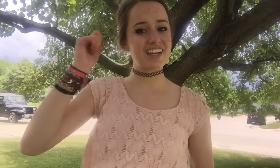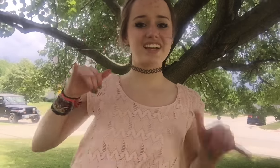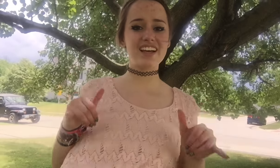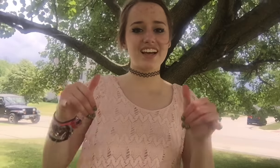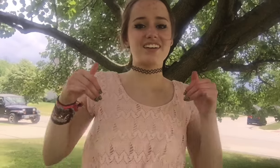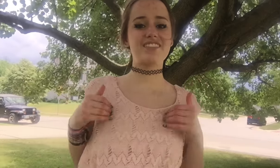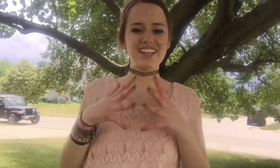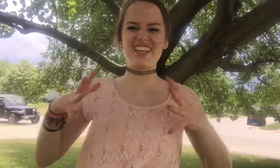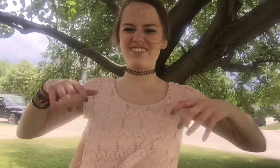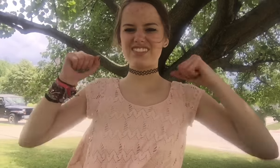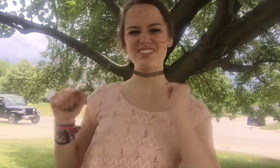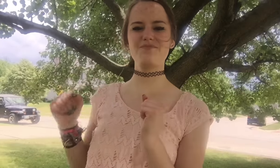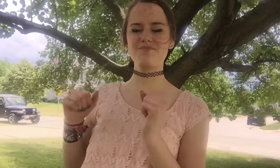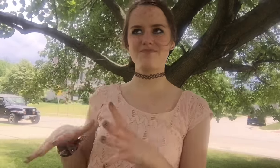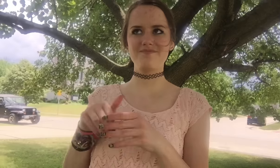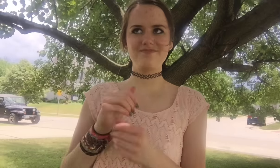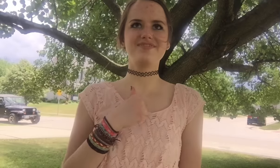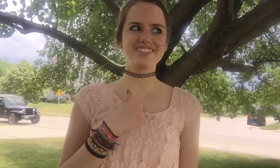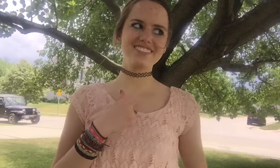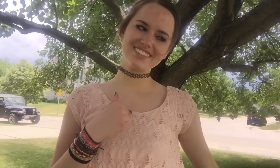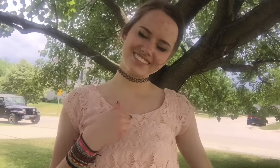a lot of fight left in me